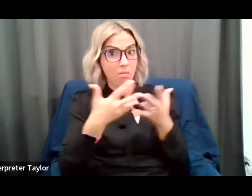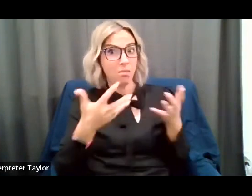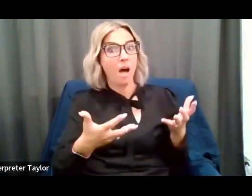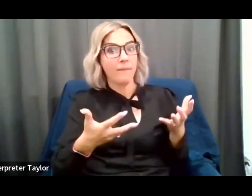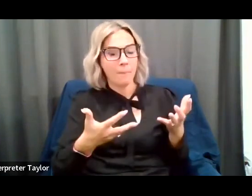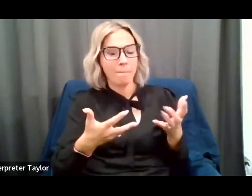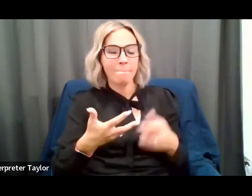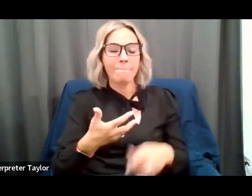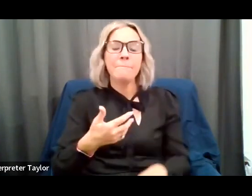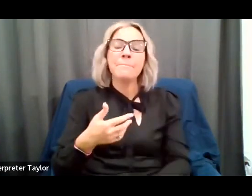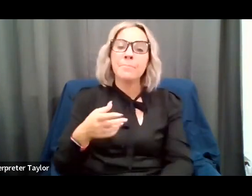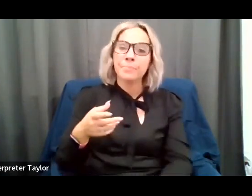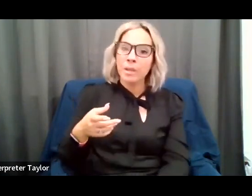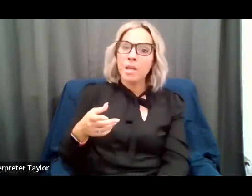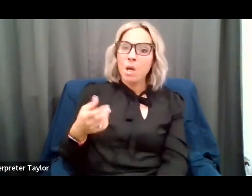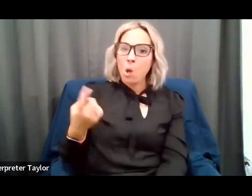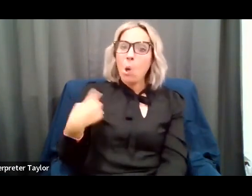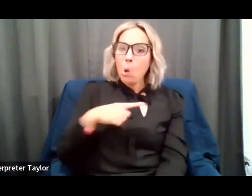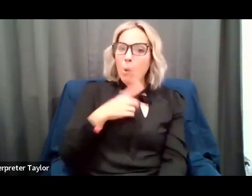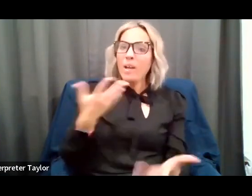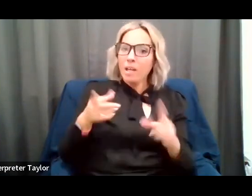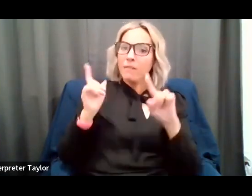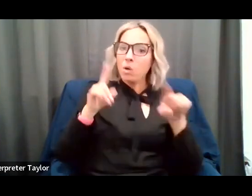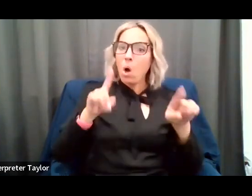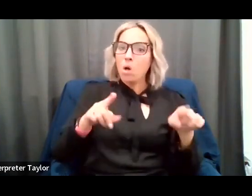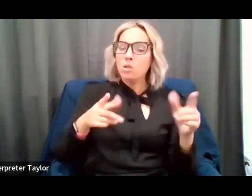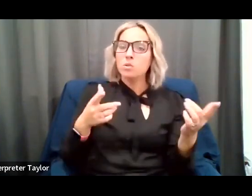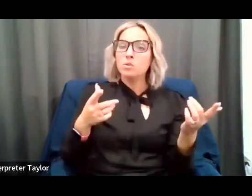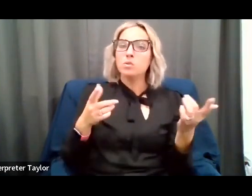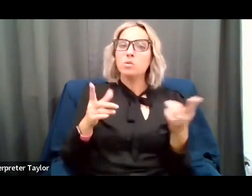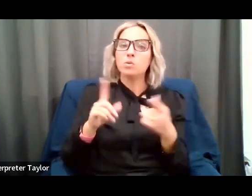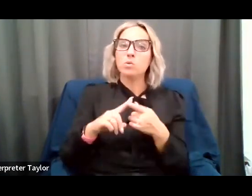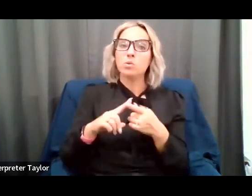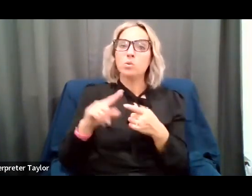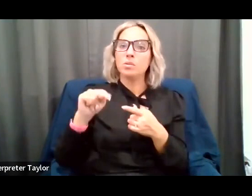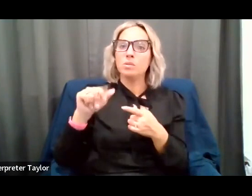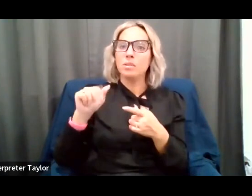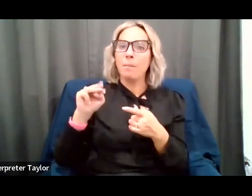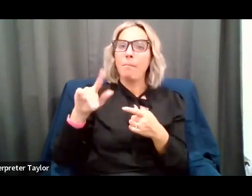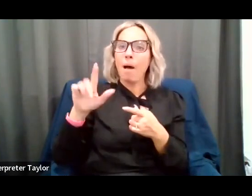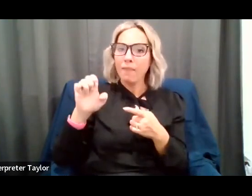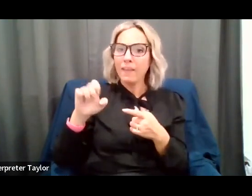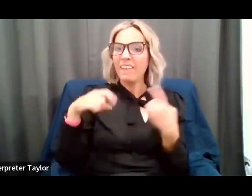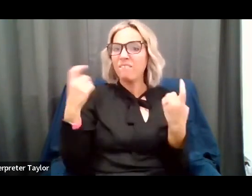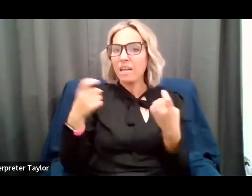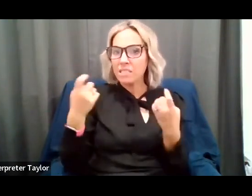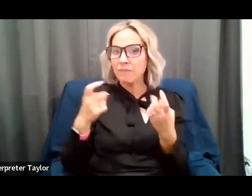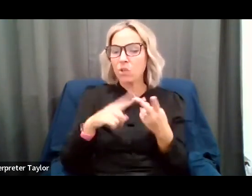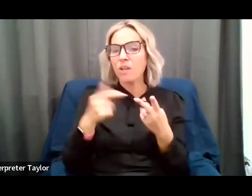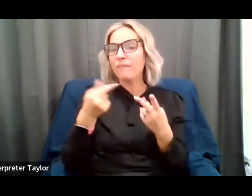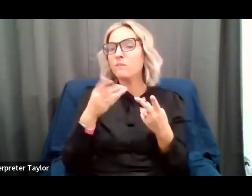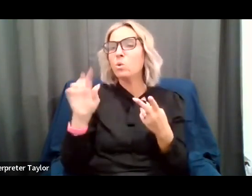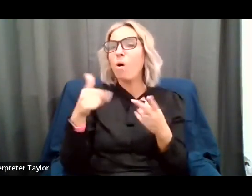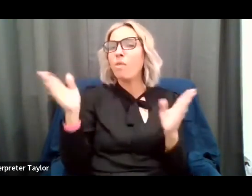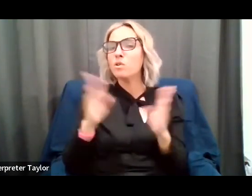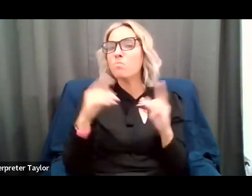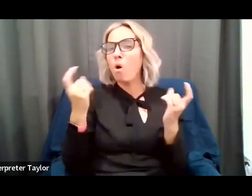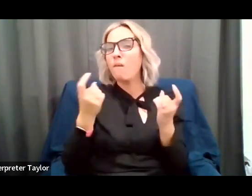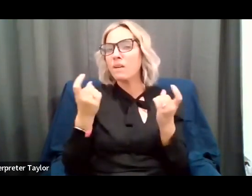So we have, we've gone to, um, the Tamale Festival, and a couple of other festivals that are a little bit smaller.